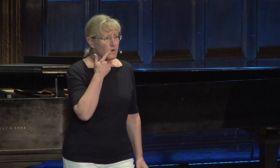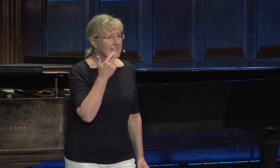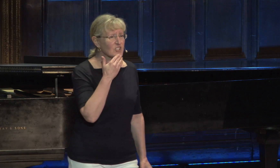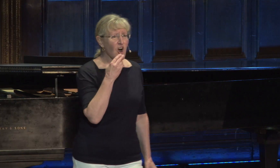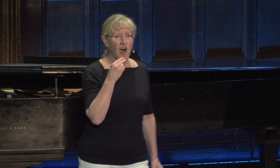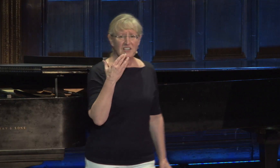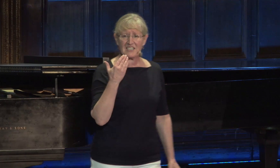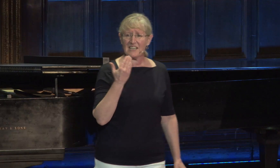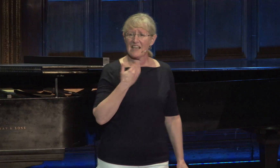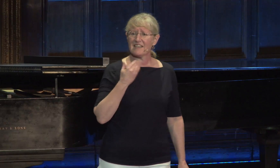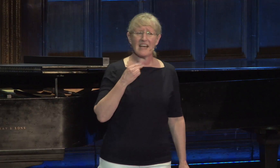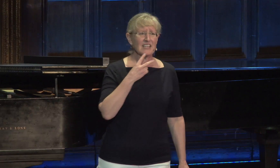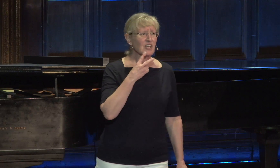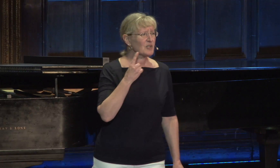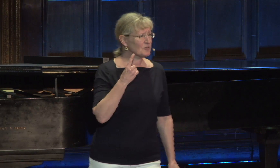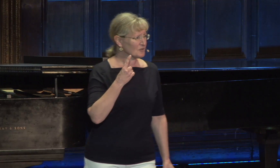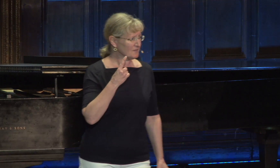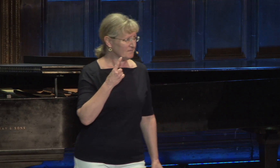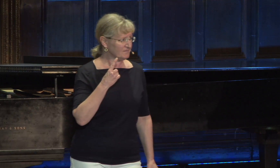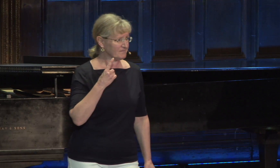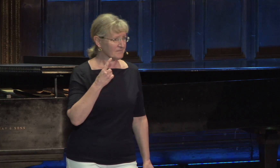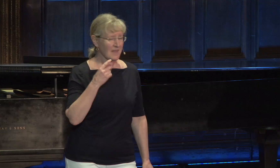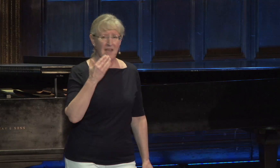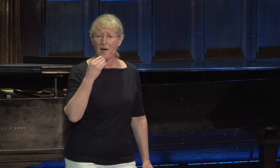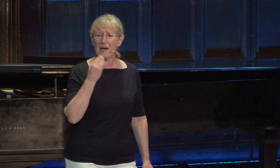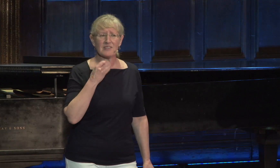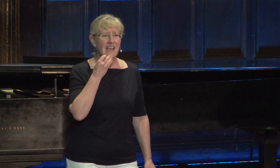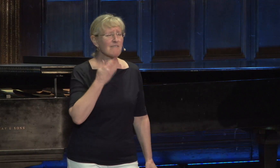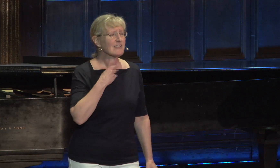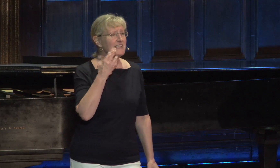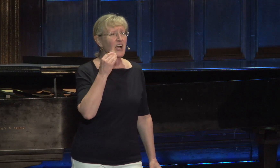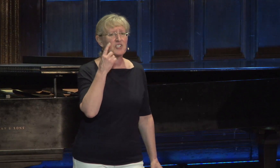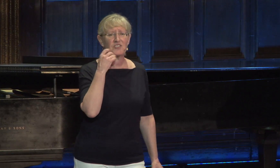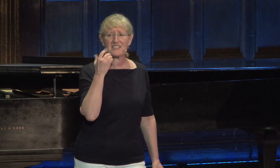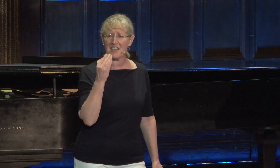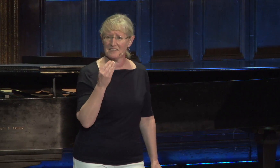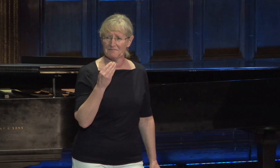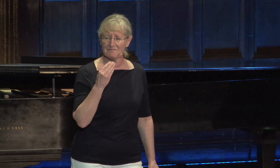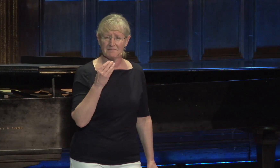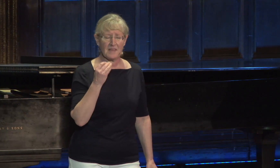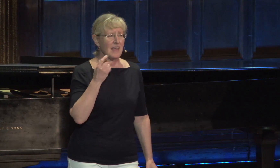We talked and I cued about everything under the sun,